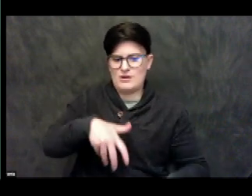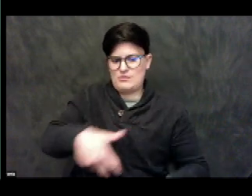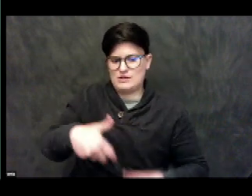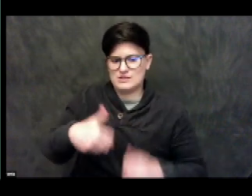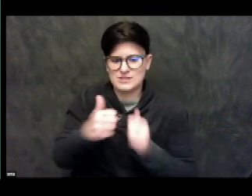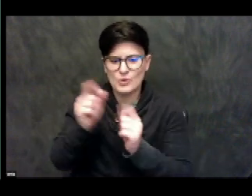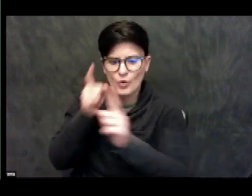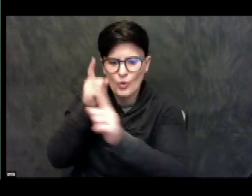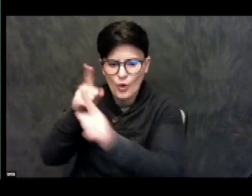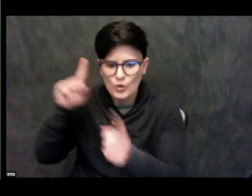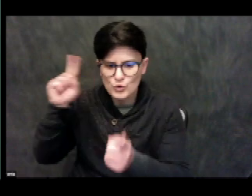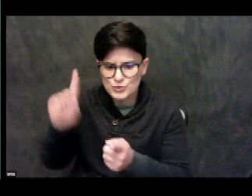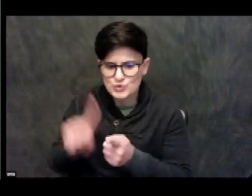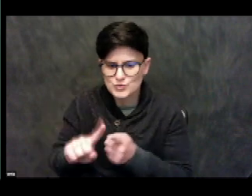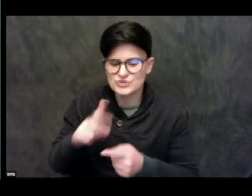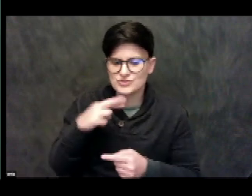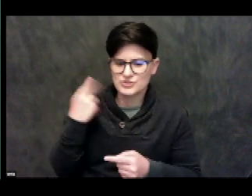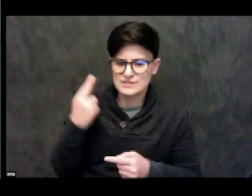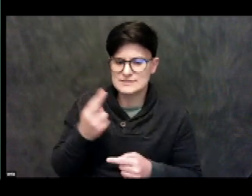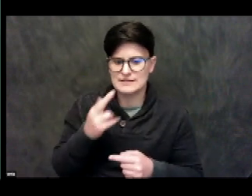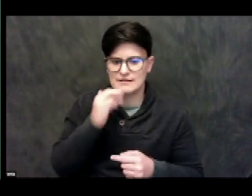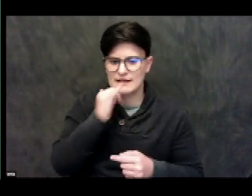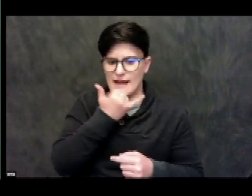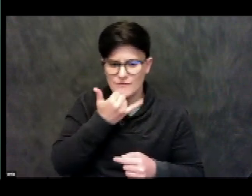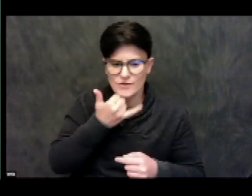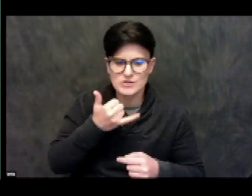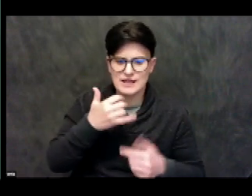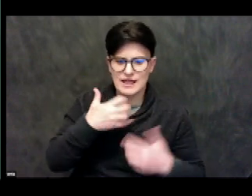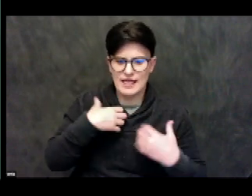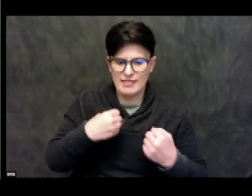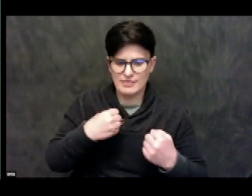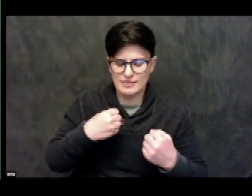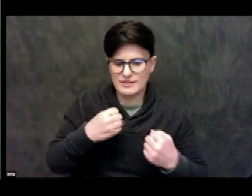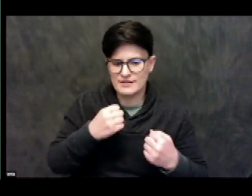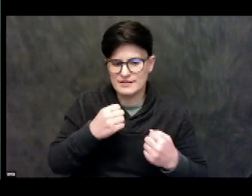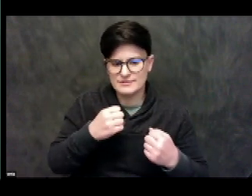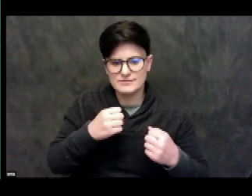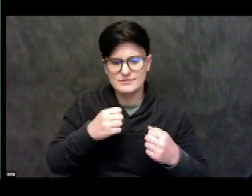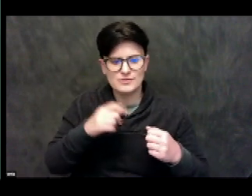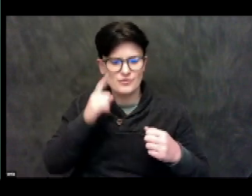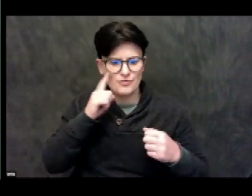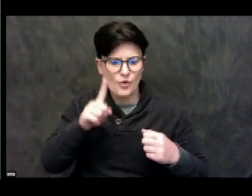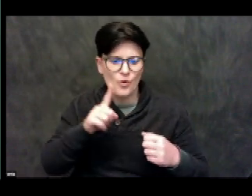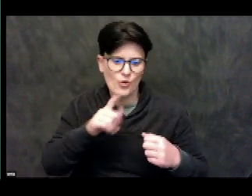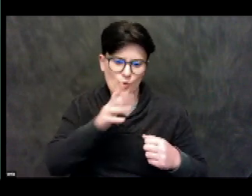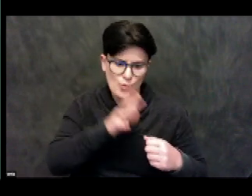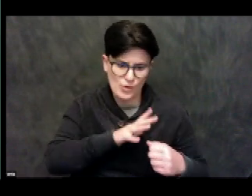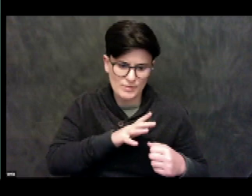for the woman, fetus, and neonate. For patients with a mobility disability or physical disability,